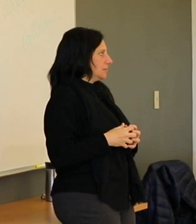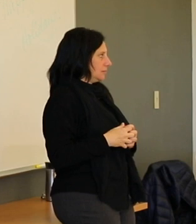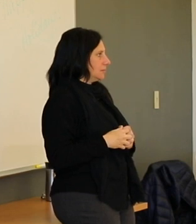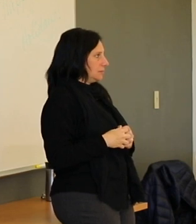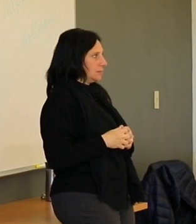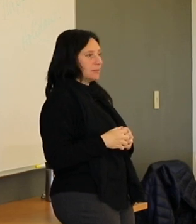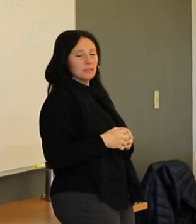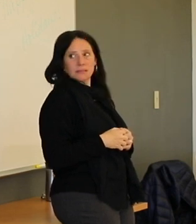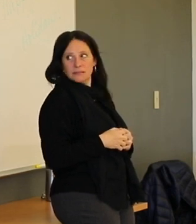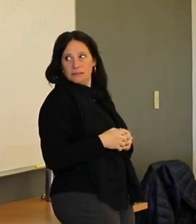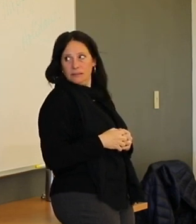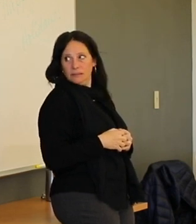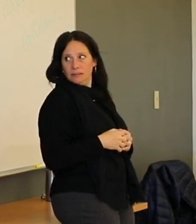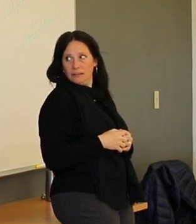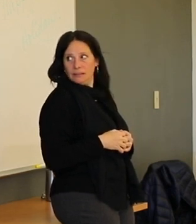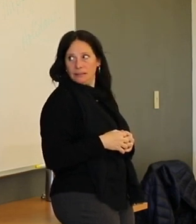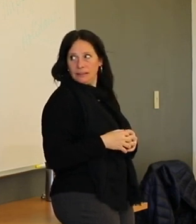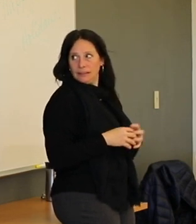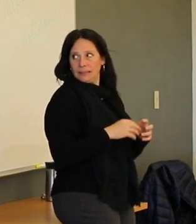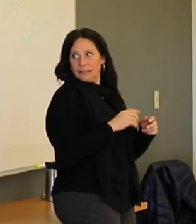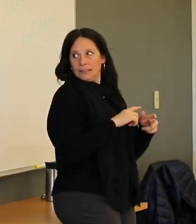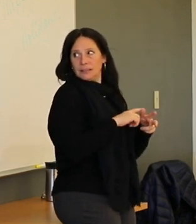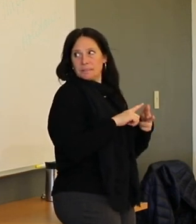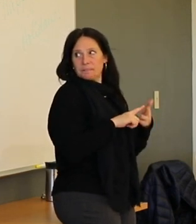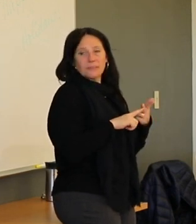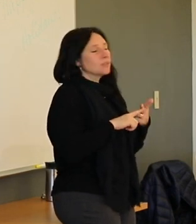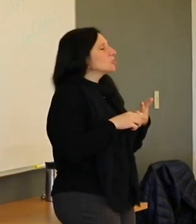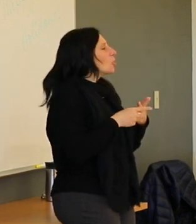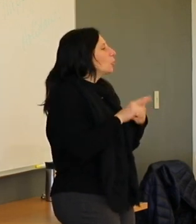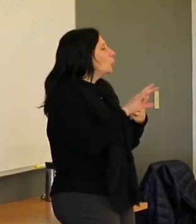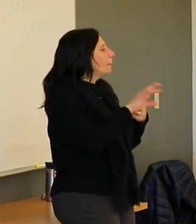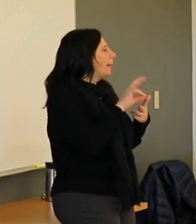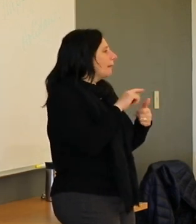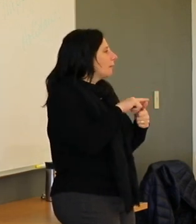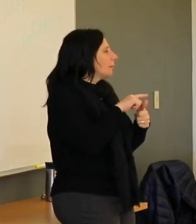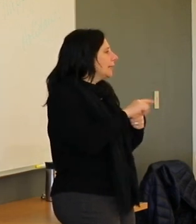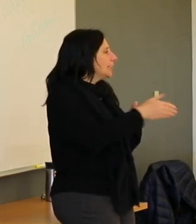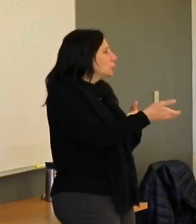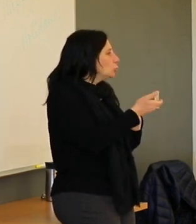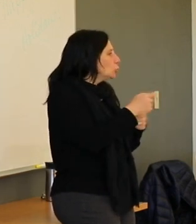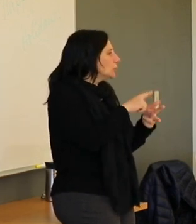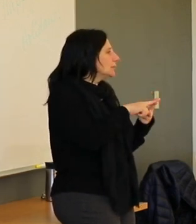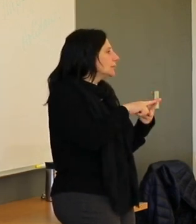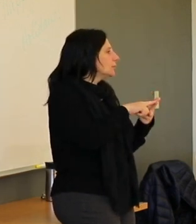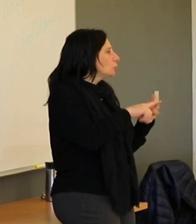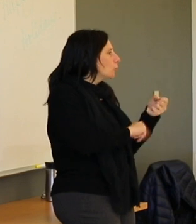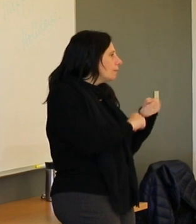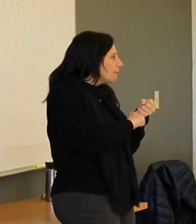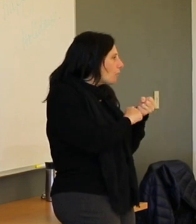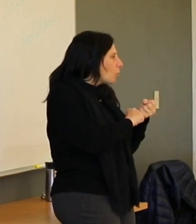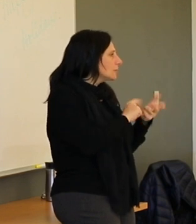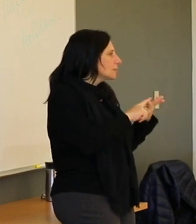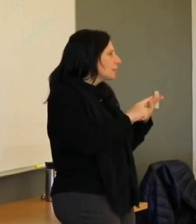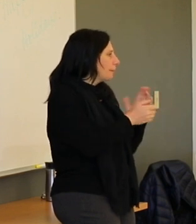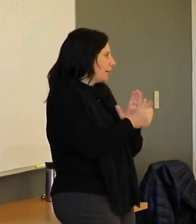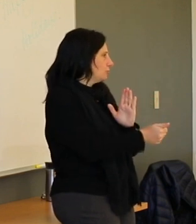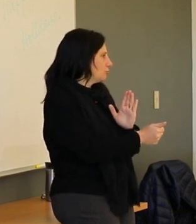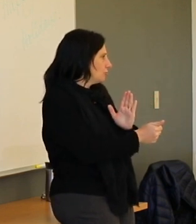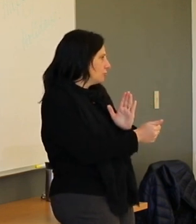Then you can select whether you are introducing reinforcing or mastering. And you can select more than one.